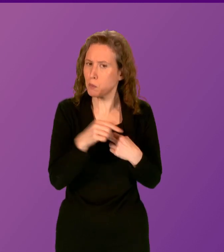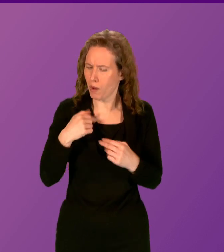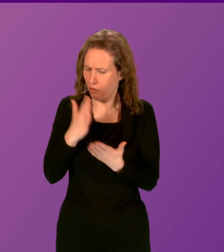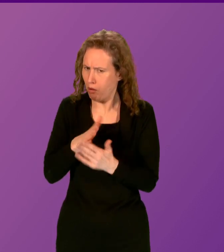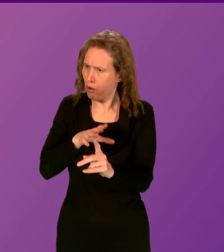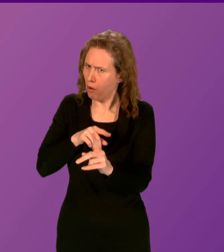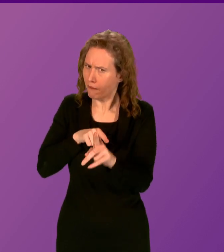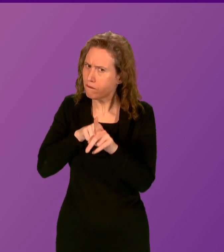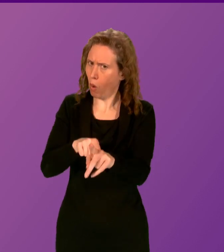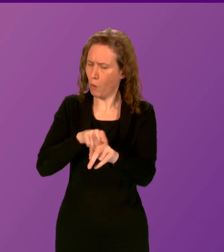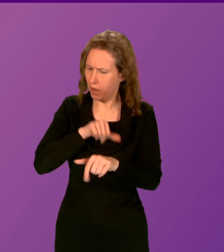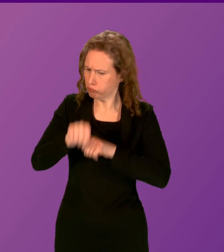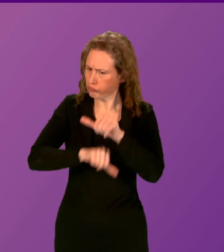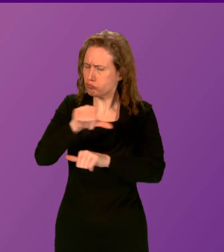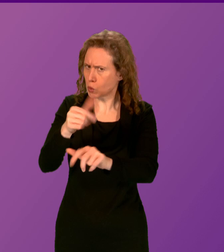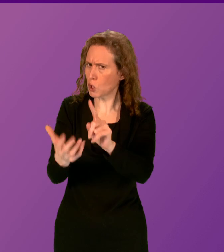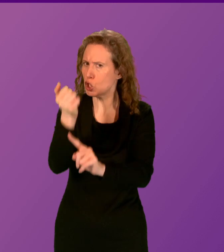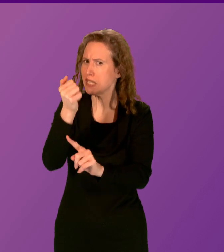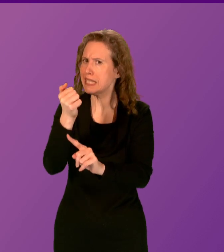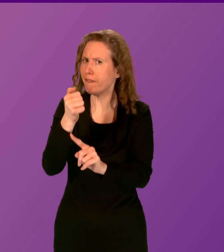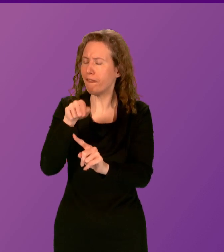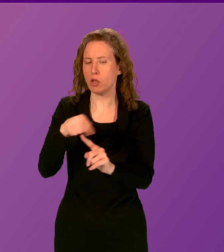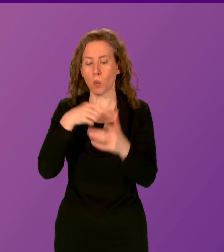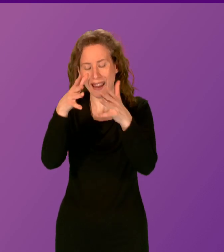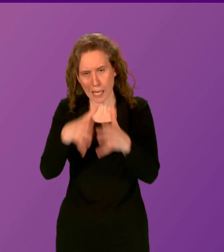in relation to increased capacity of residential rehab.